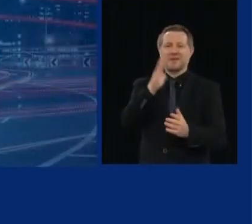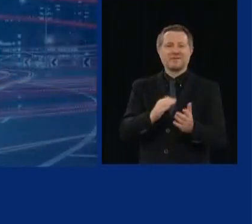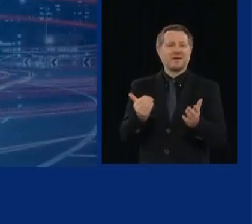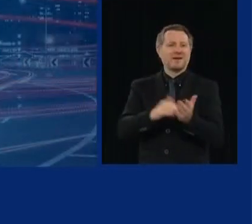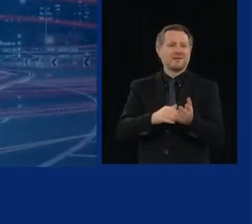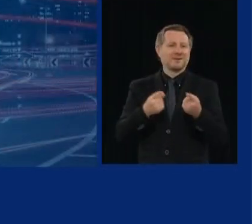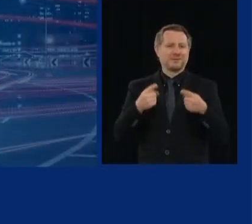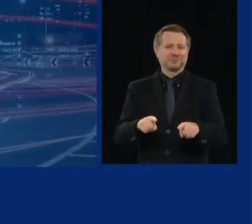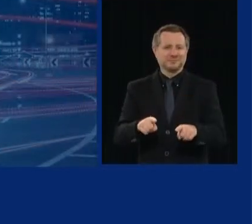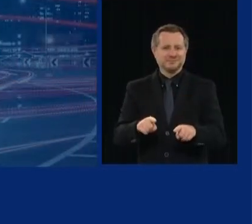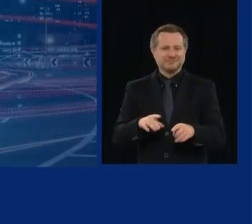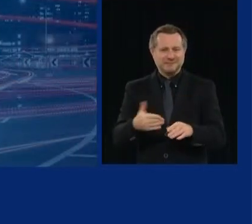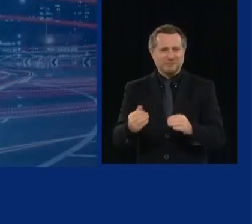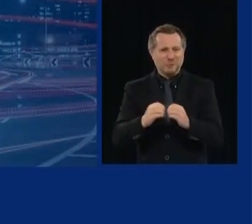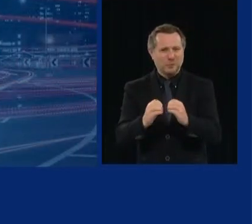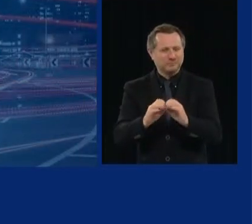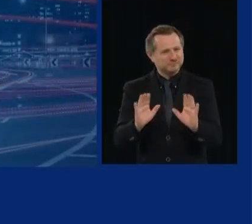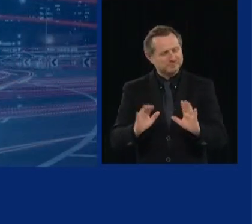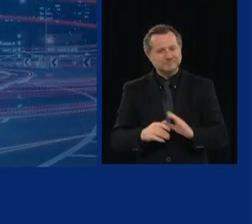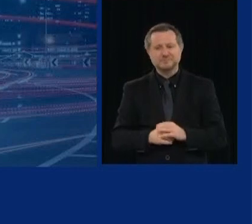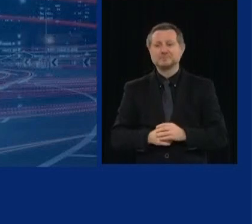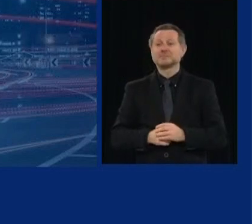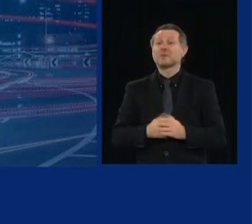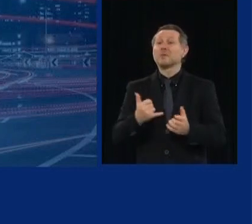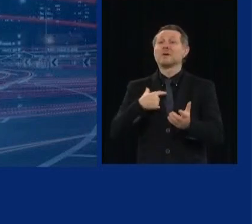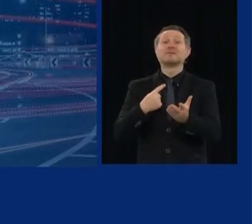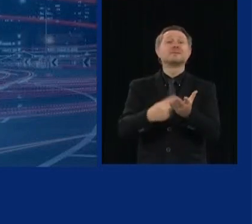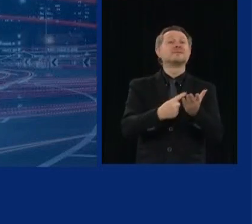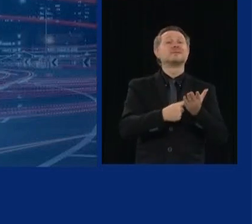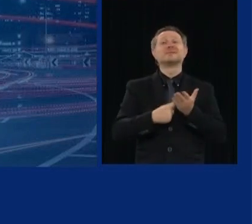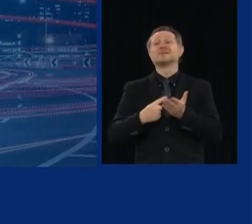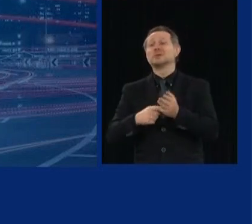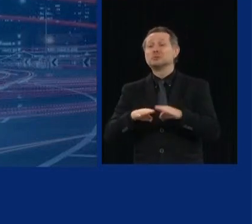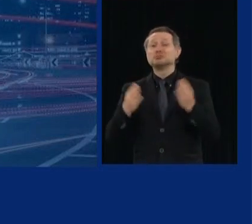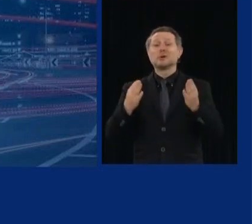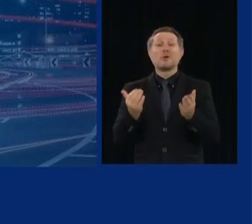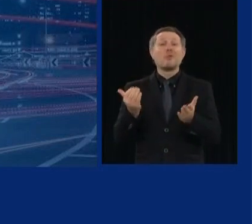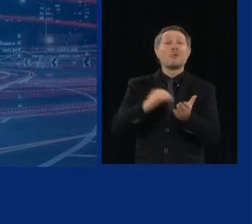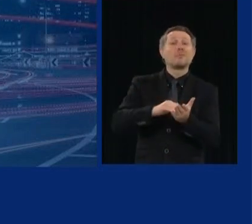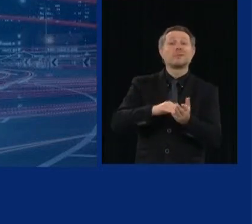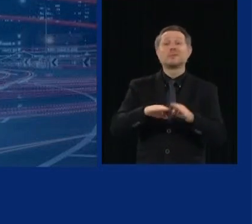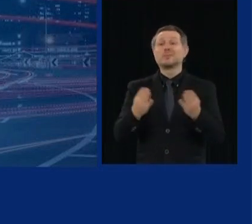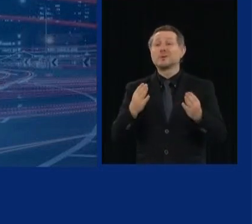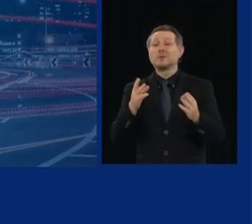WE JUST WANT TO MAKE SURE WE